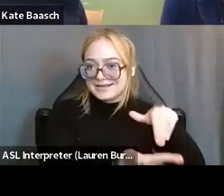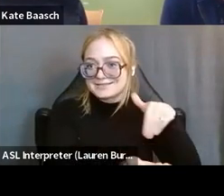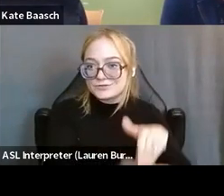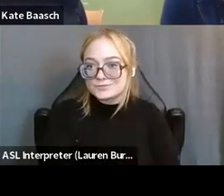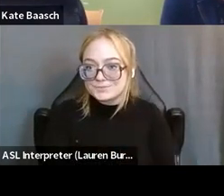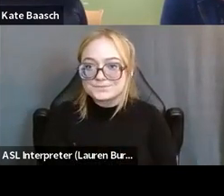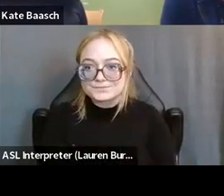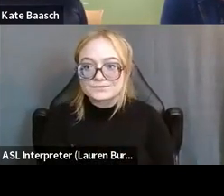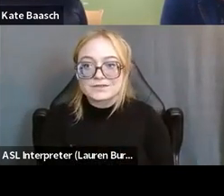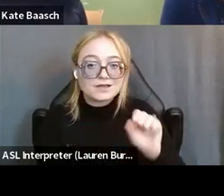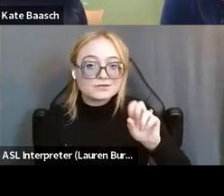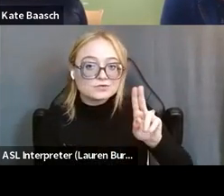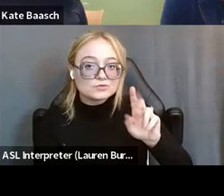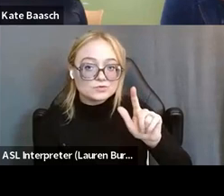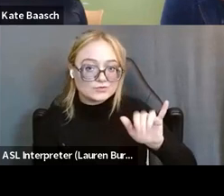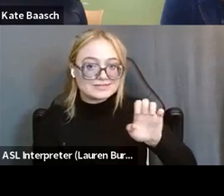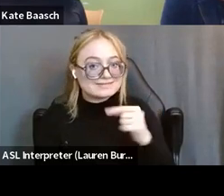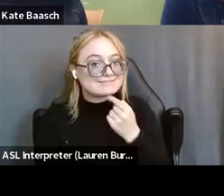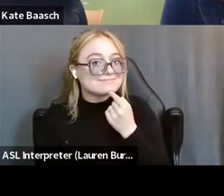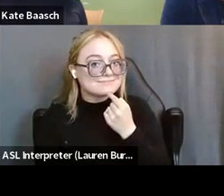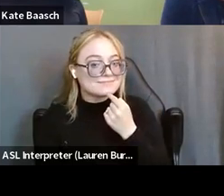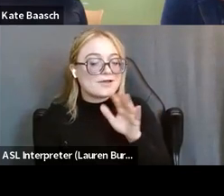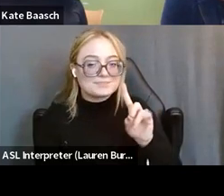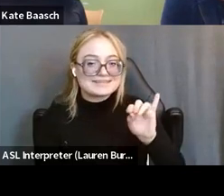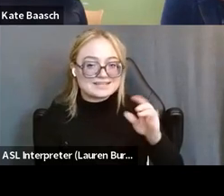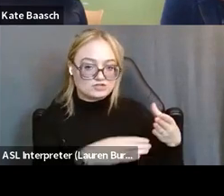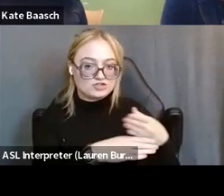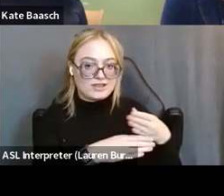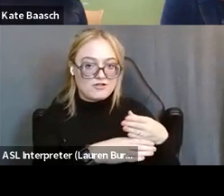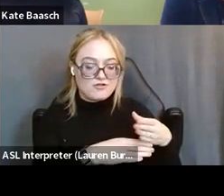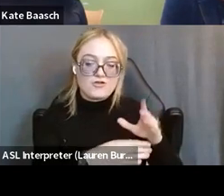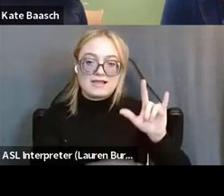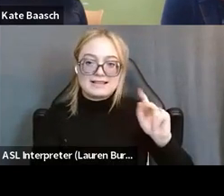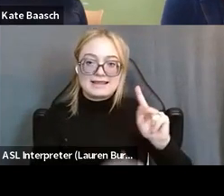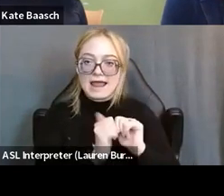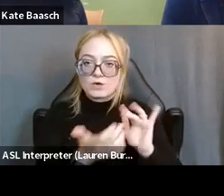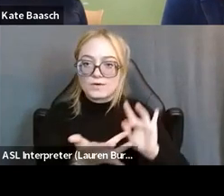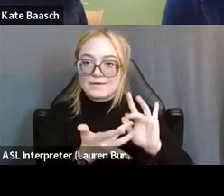So Susie did share the link to how to get in touch with your SOAR TA Center liaison